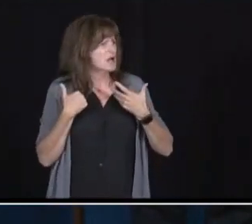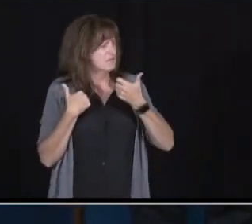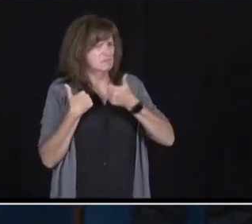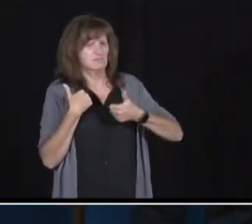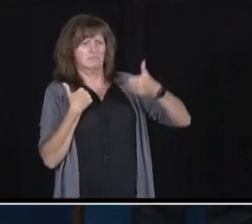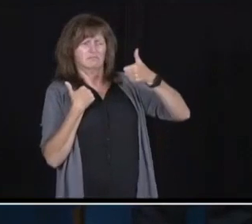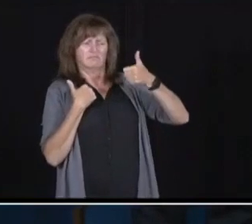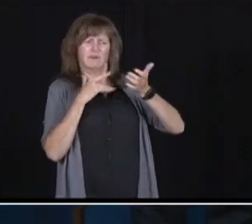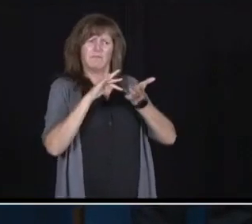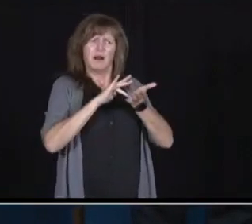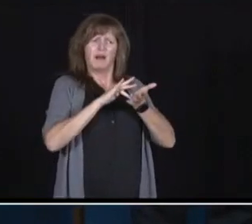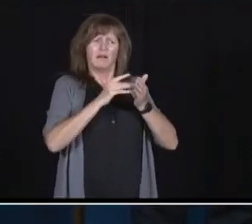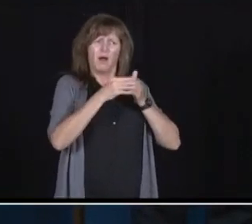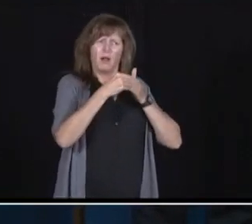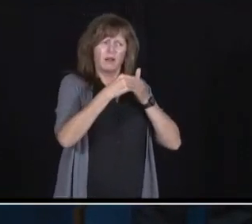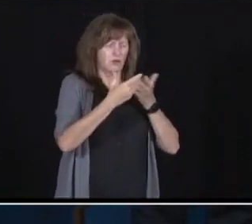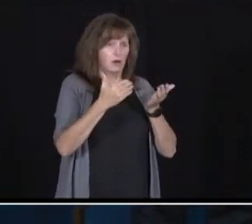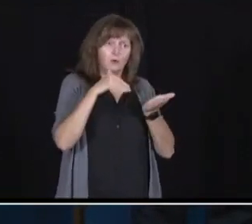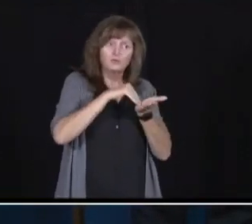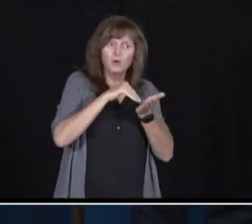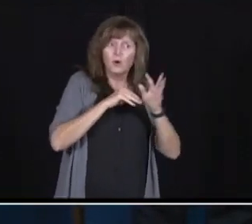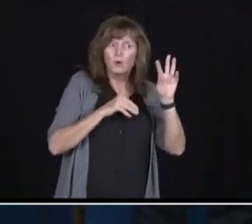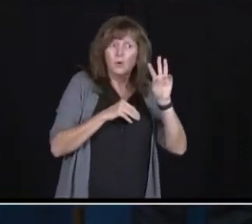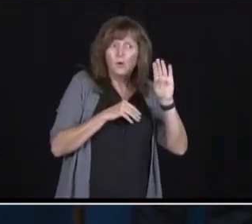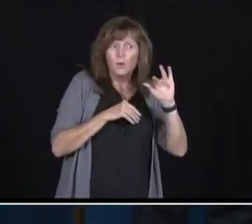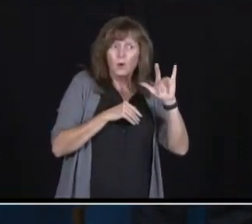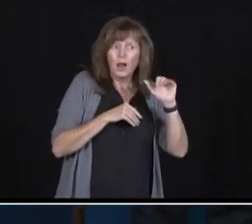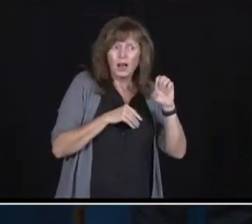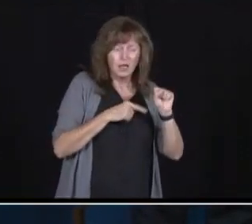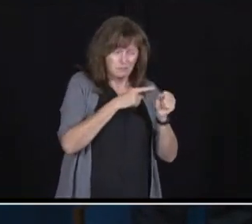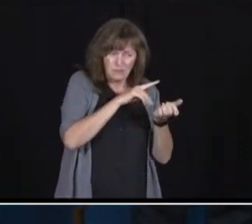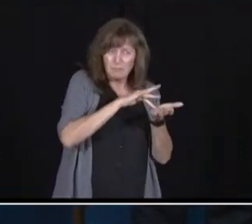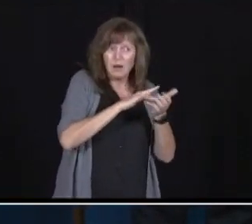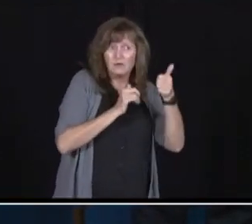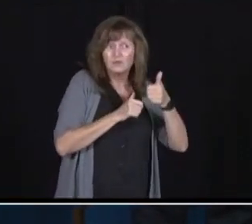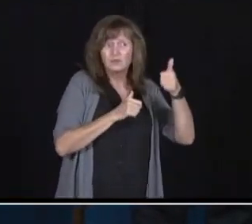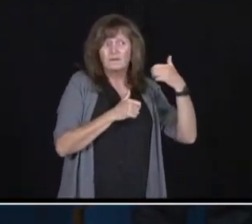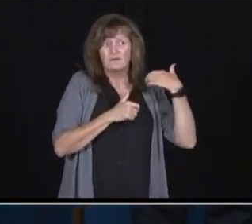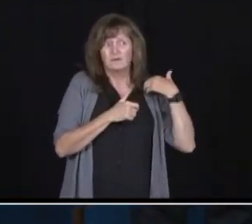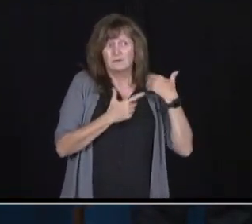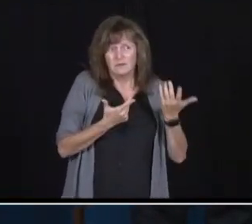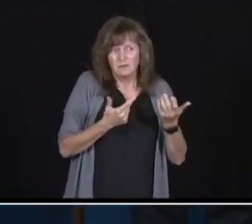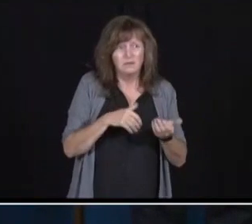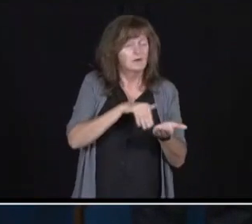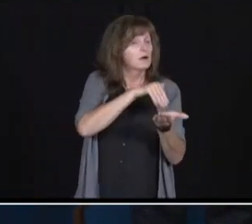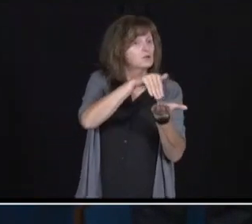We are here to Angelo's questions today. We are joined by some of the best medical leaders in the country.